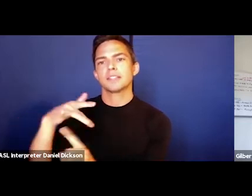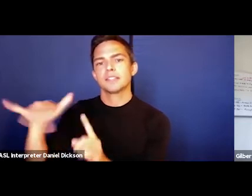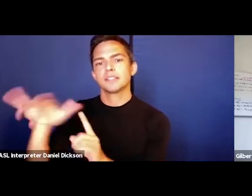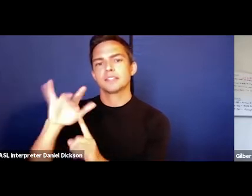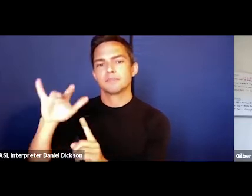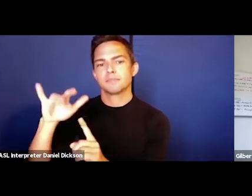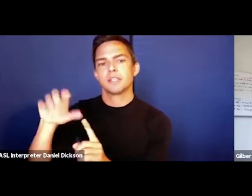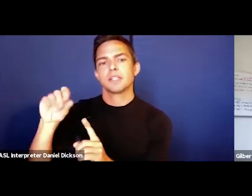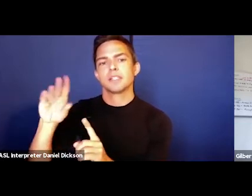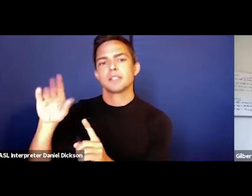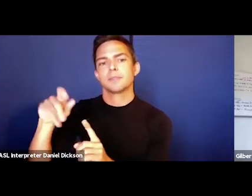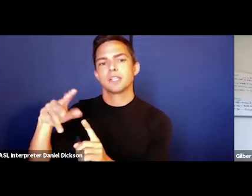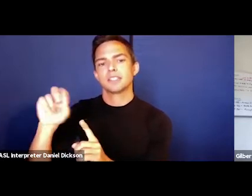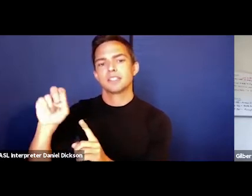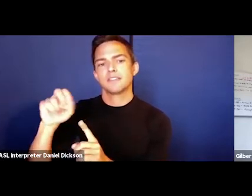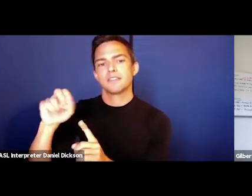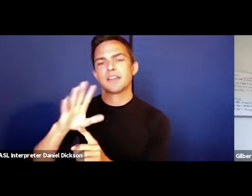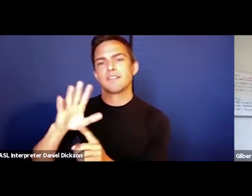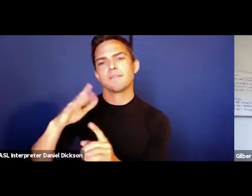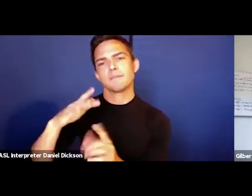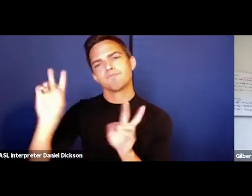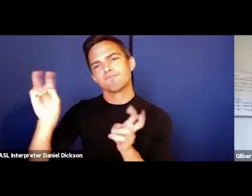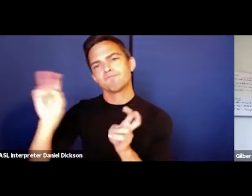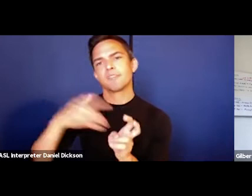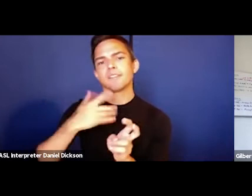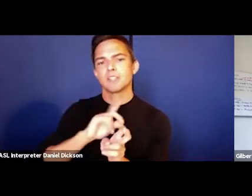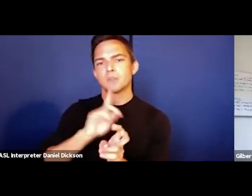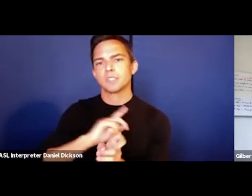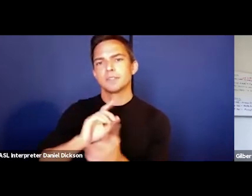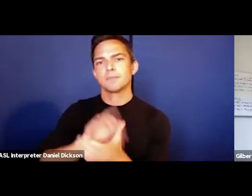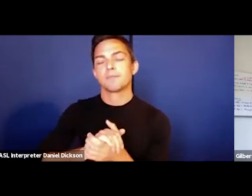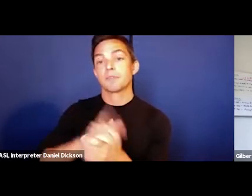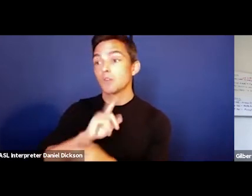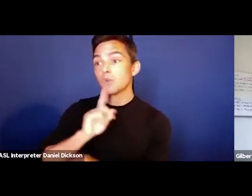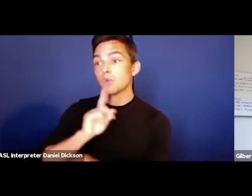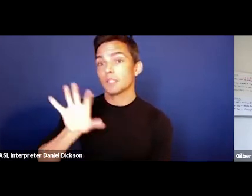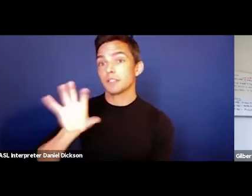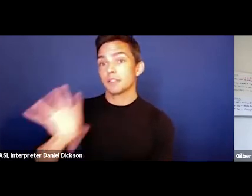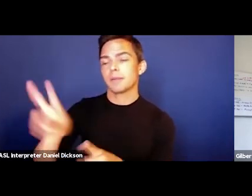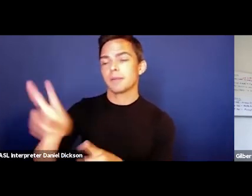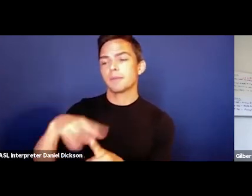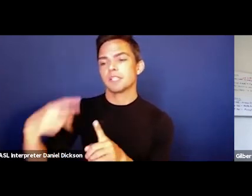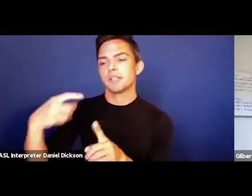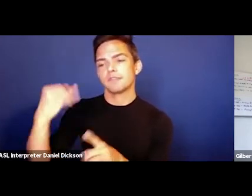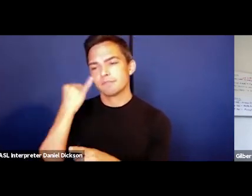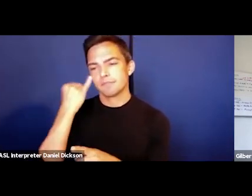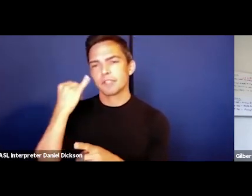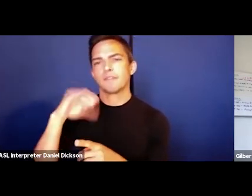of being lonely. So loneliness is a perceived notion of isolation and is